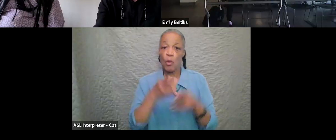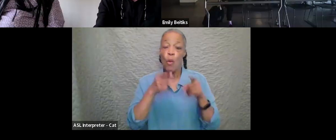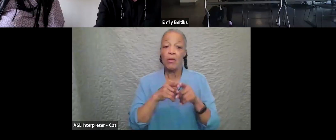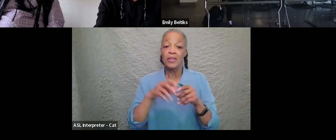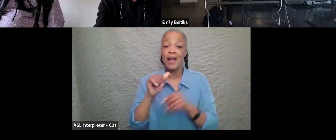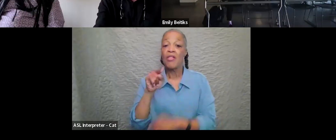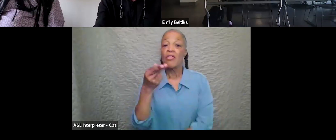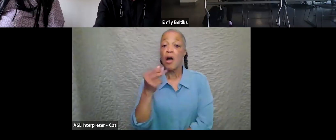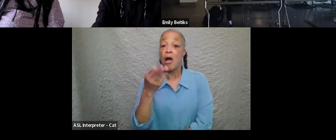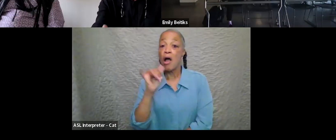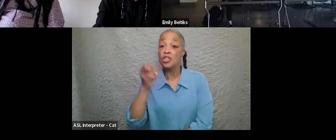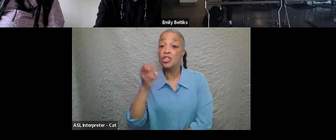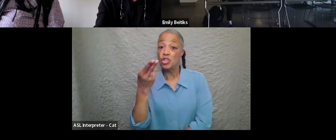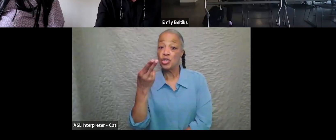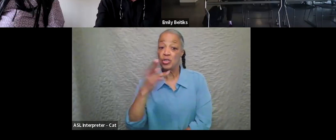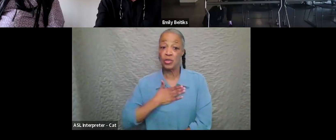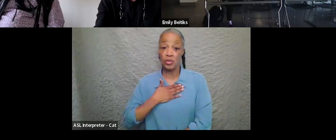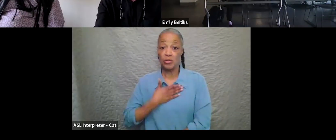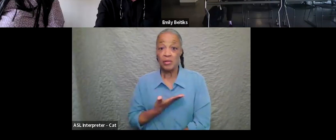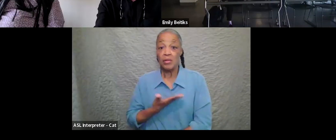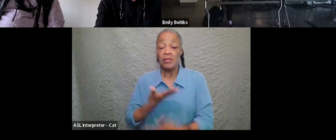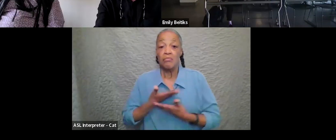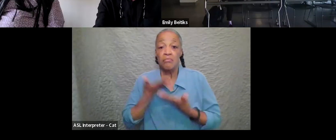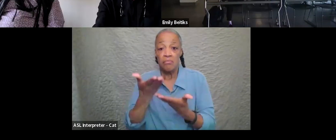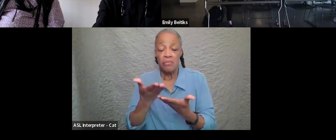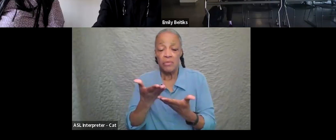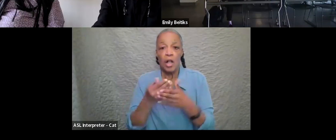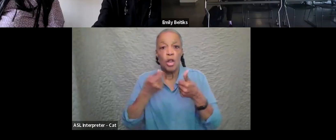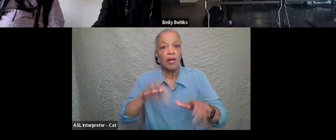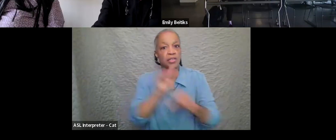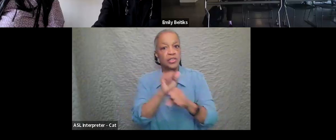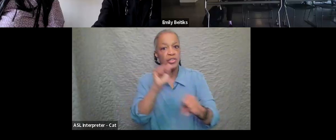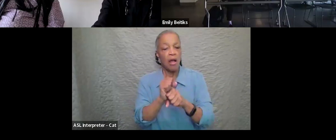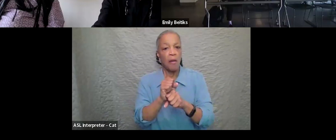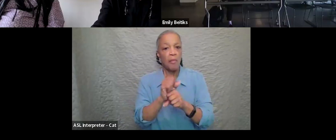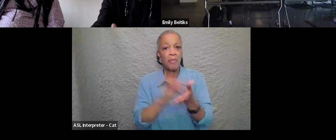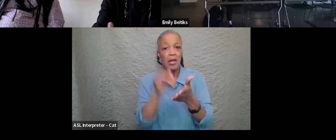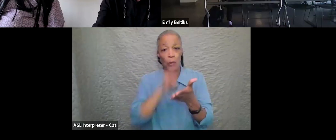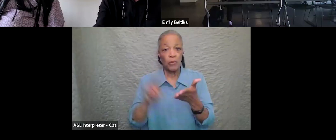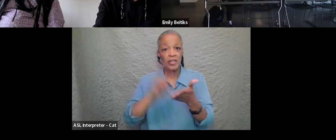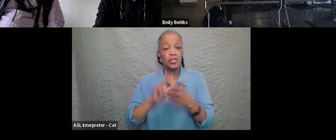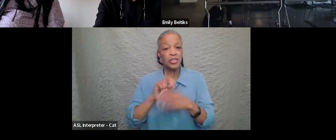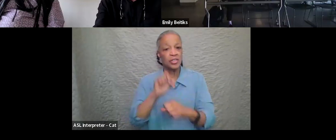Lost his job. Never worked in medical research again. Kept after it.